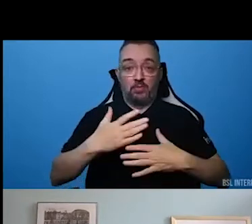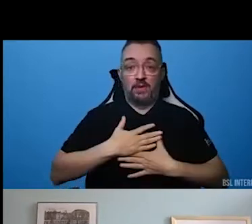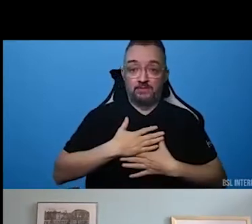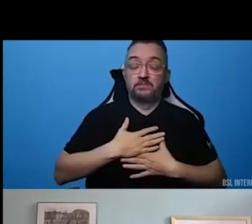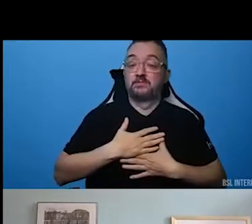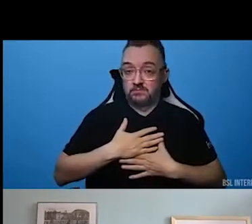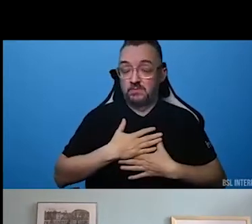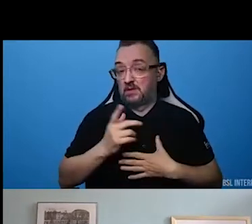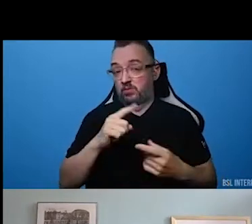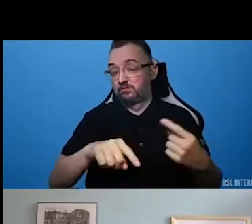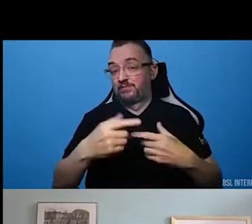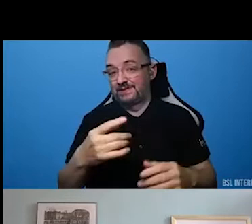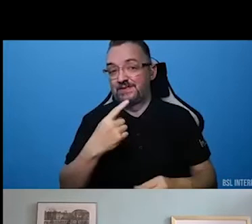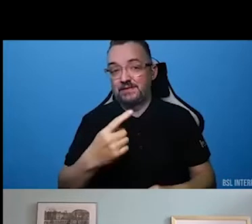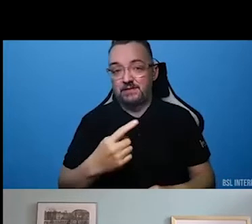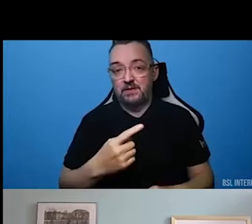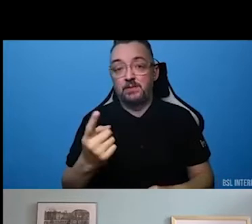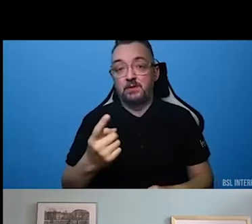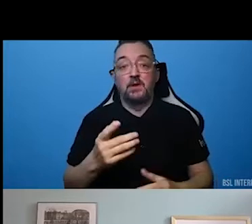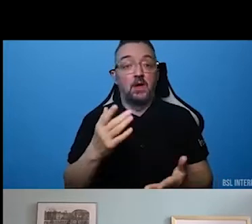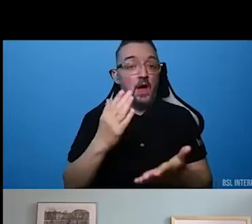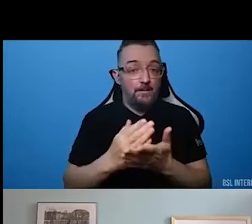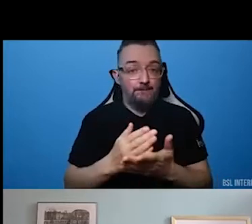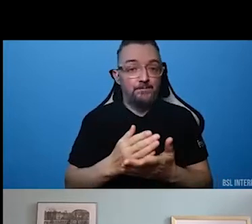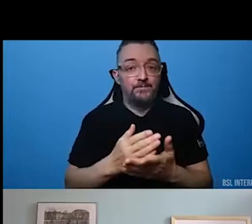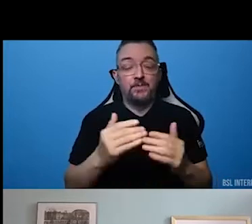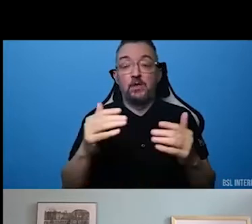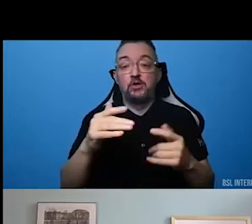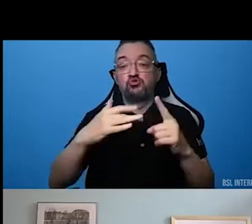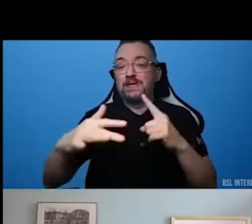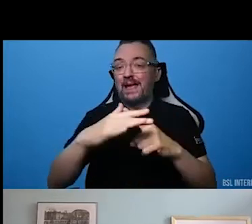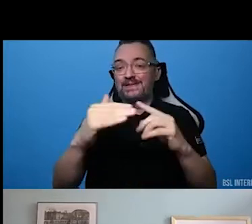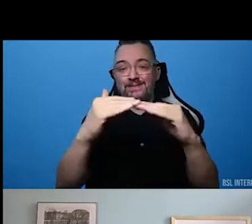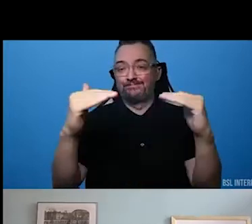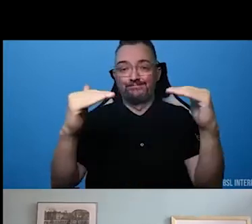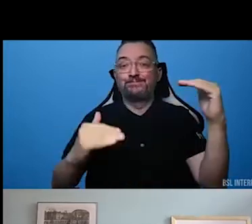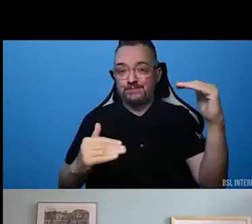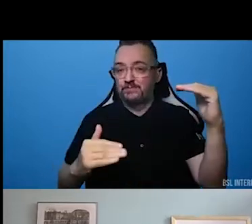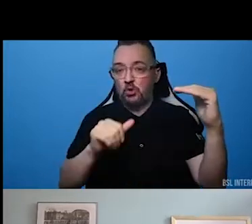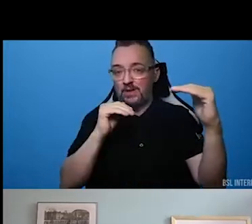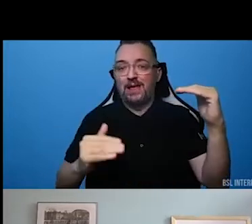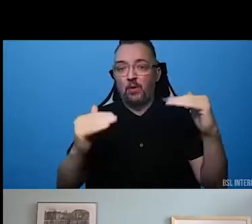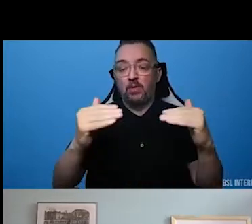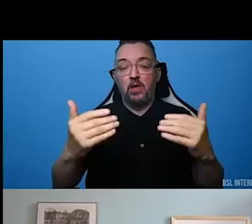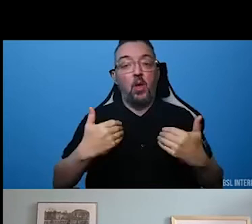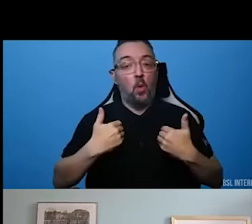Now very truly it's a very unequal society and that wealth was spread very very unequally.